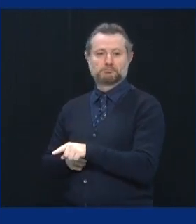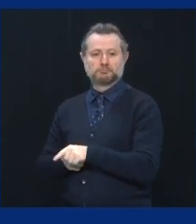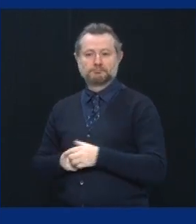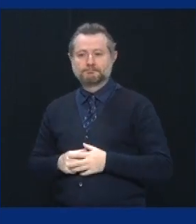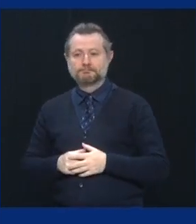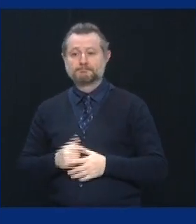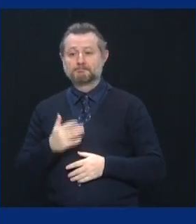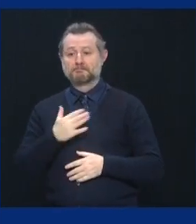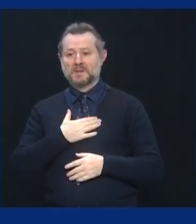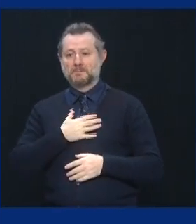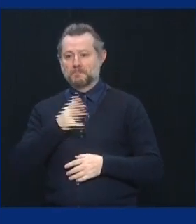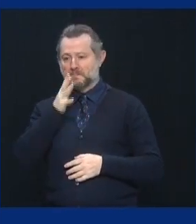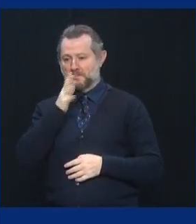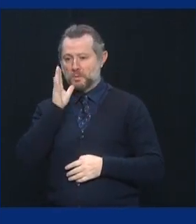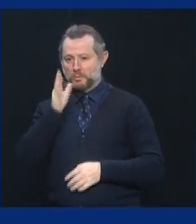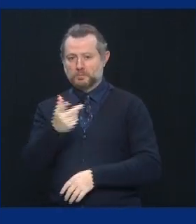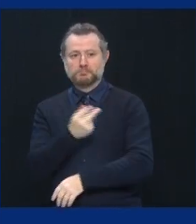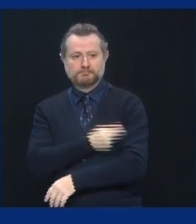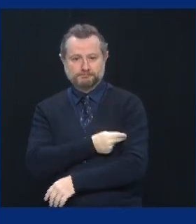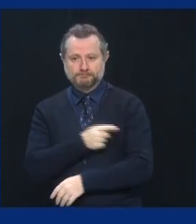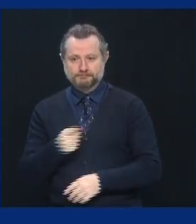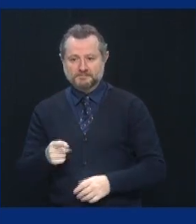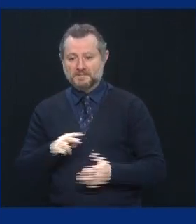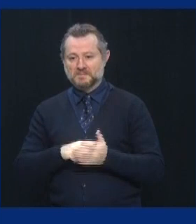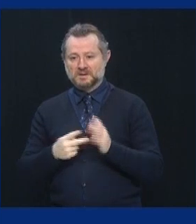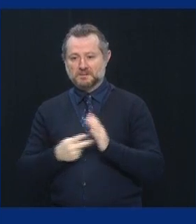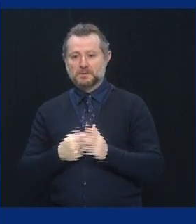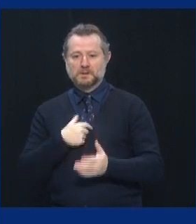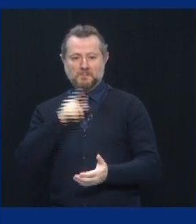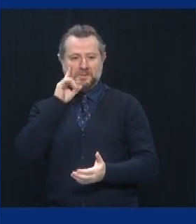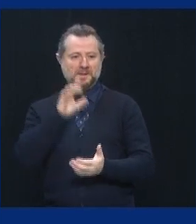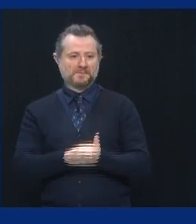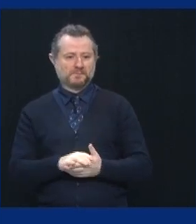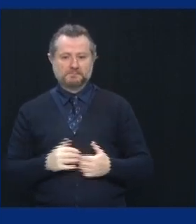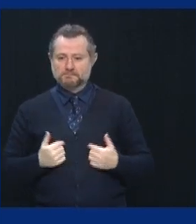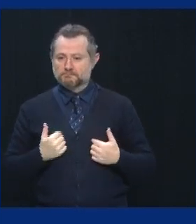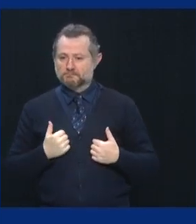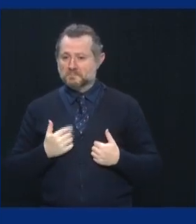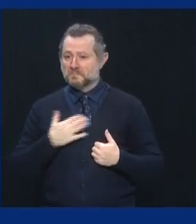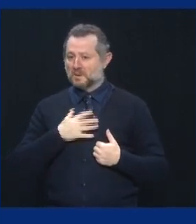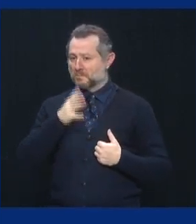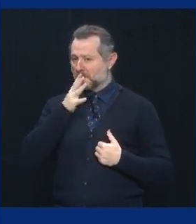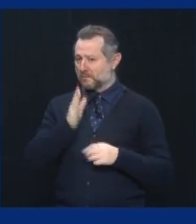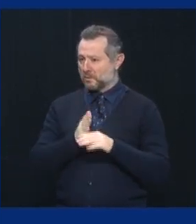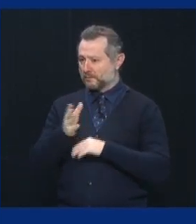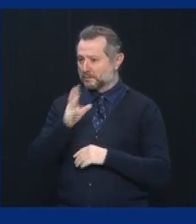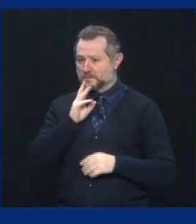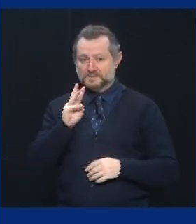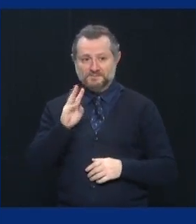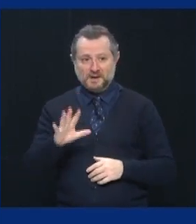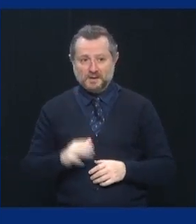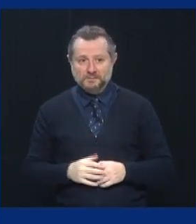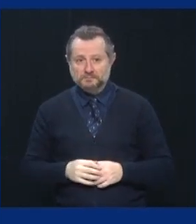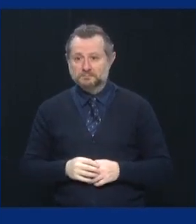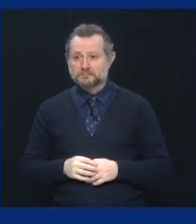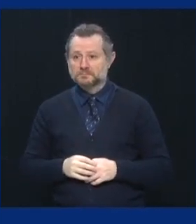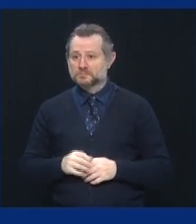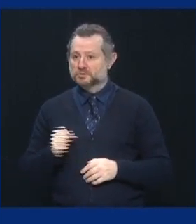IT'S SAFE. I BELIEVE IN THE VACCINE. MY MOTHER WAS GOING TO TAKE THE